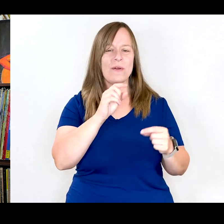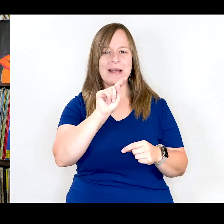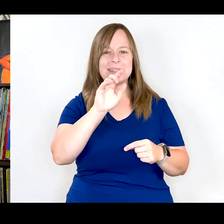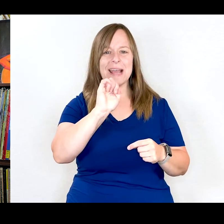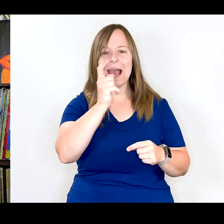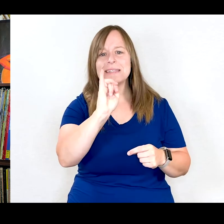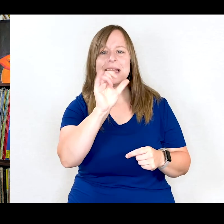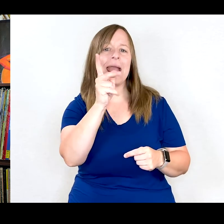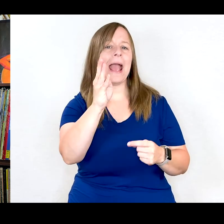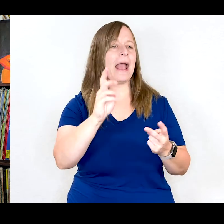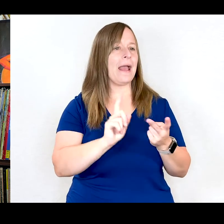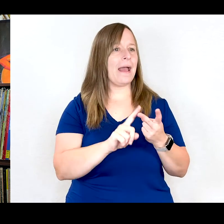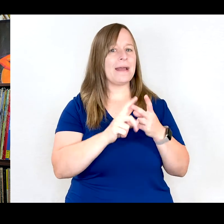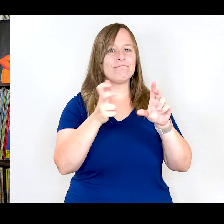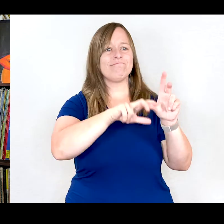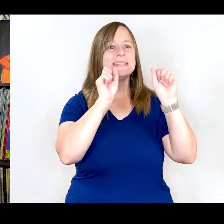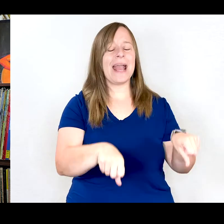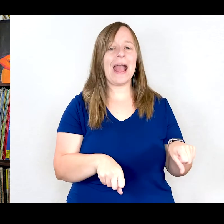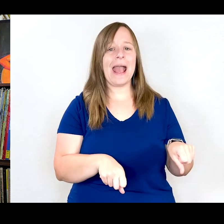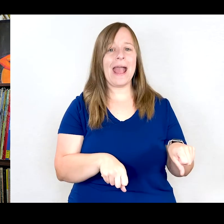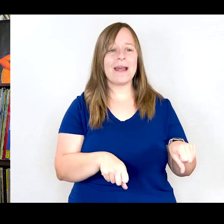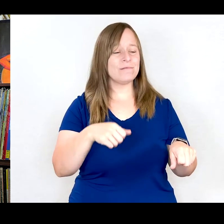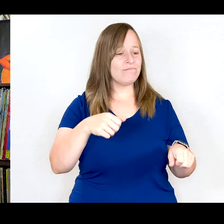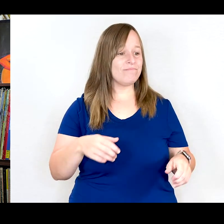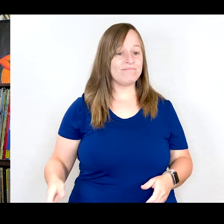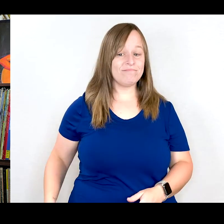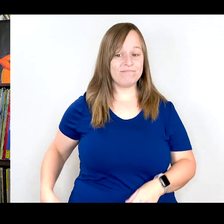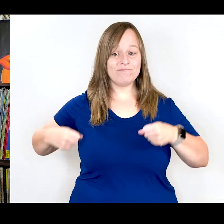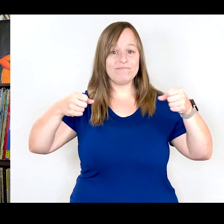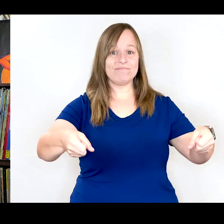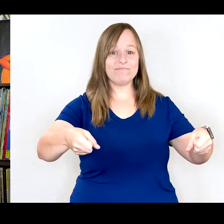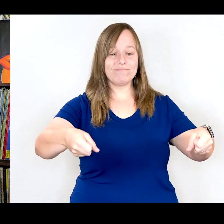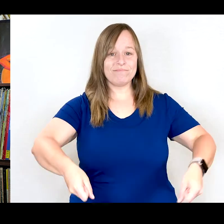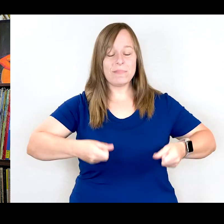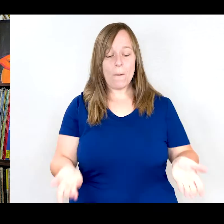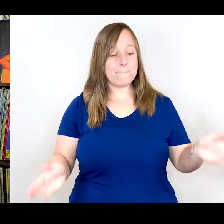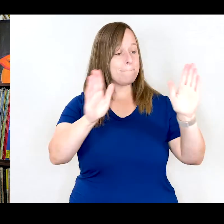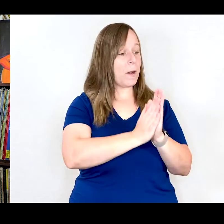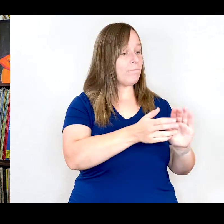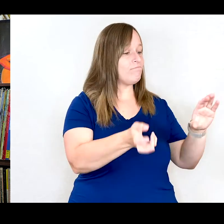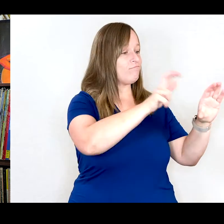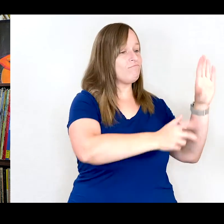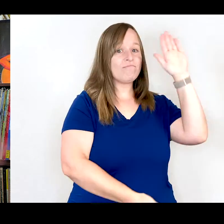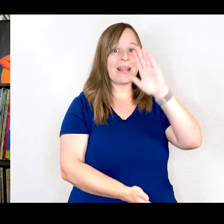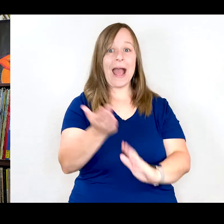a SCAT ride or a taxi ride and all I have to do is get up on my walker, fold up the wheelchair